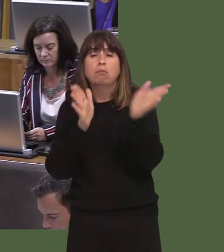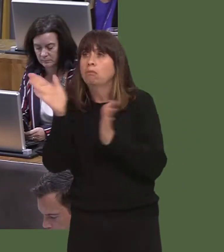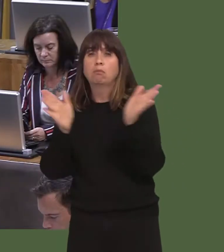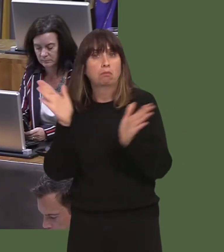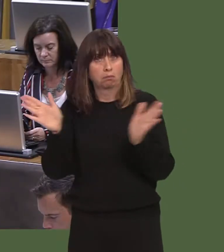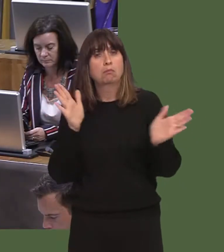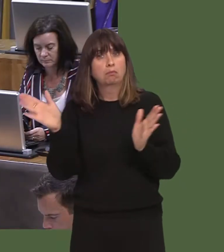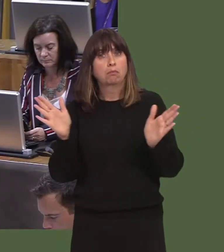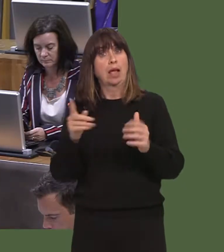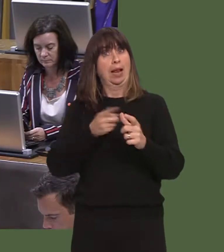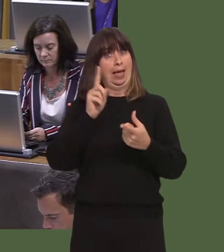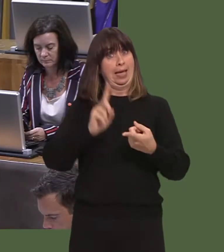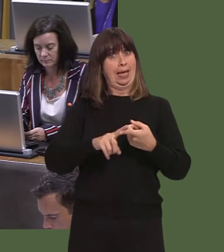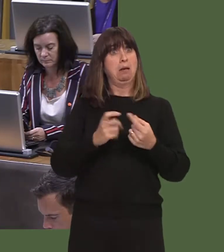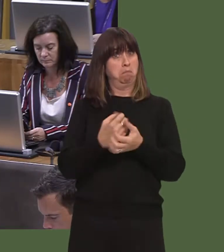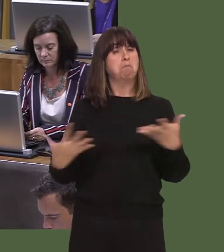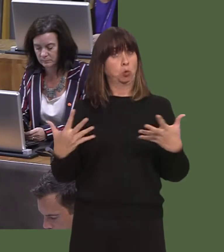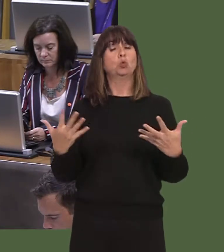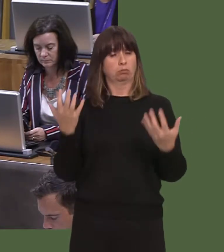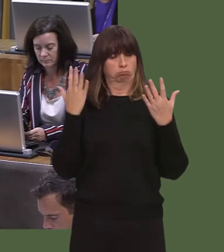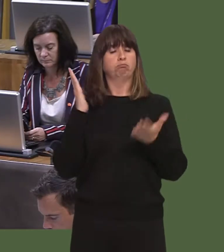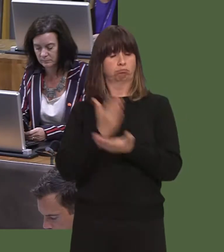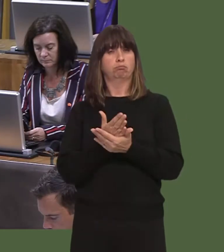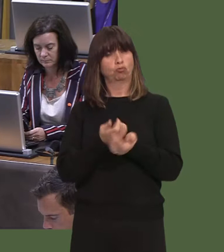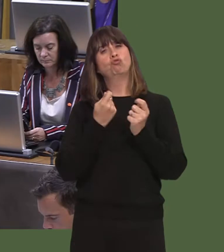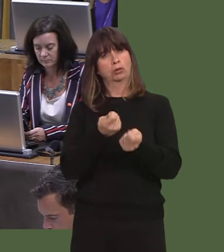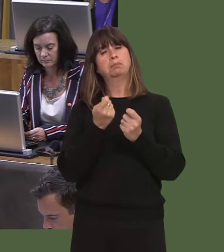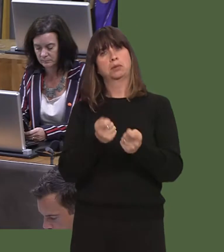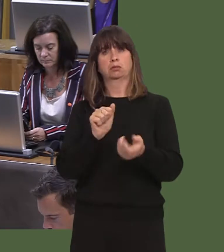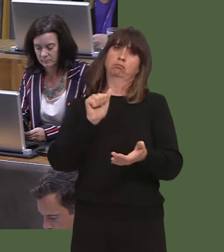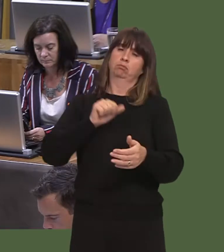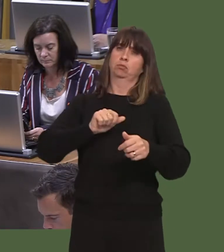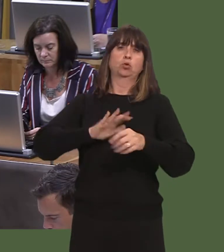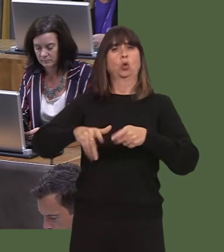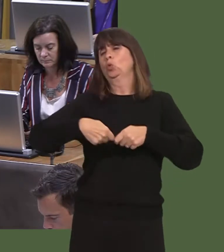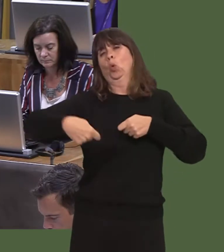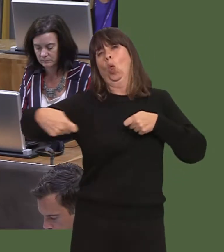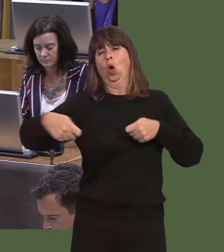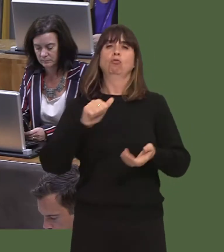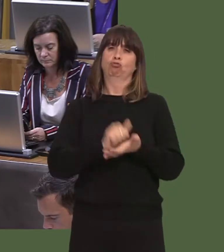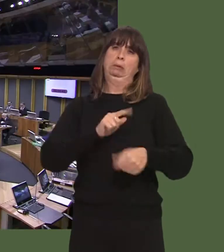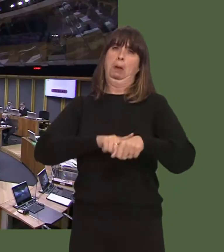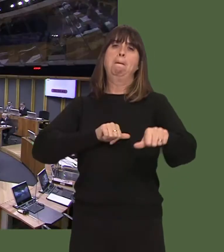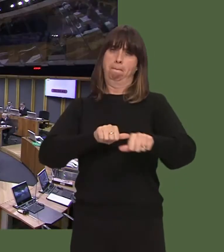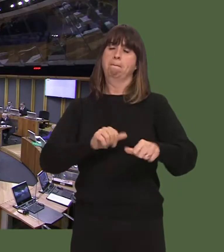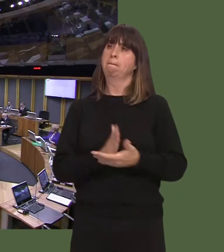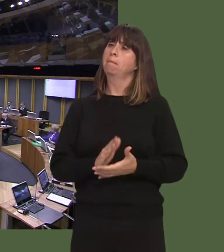performance in A&E, that the vast majority of people get treatment when they need it, at an appropriate time.